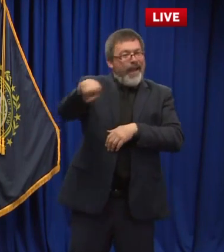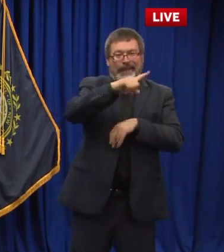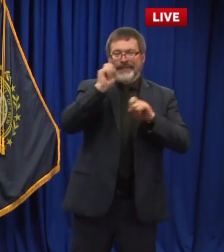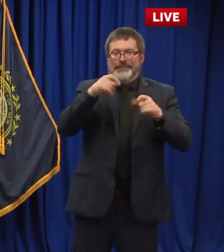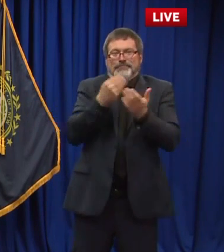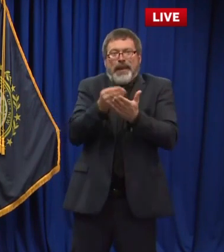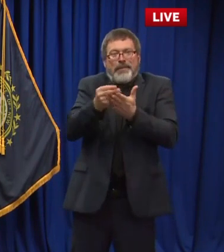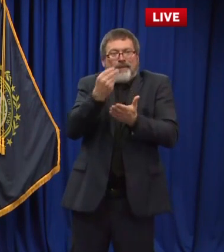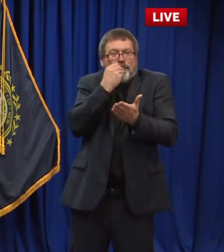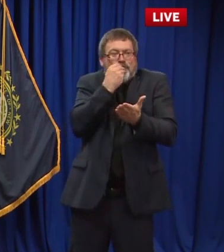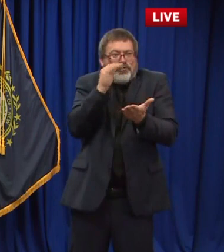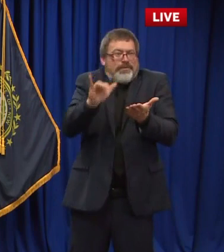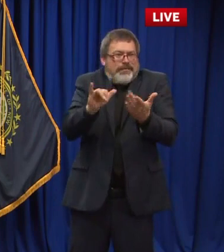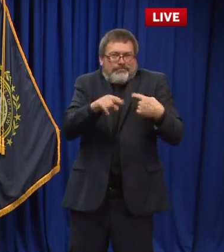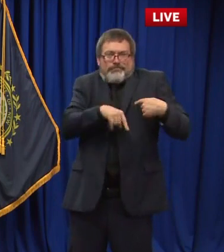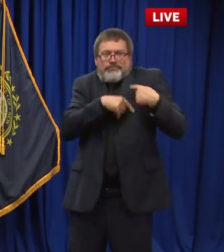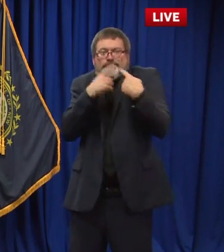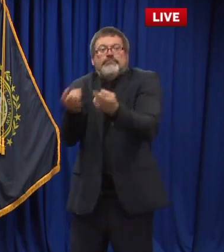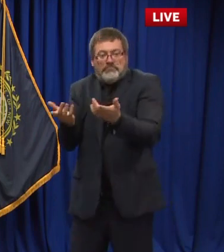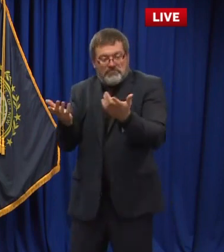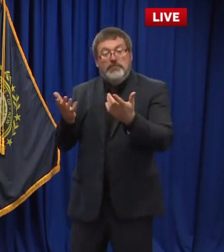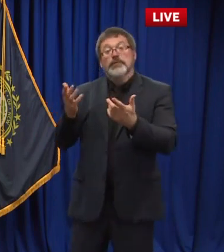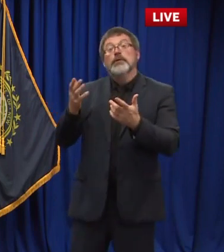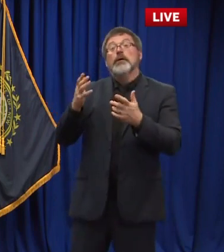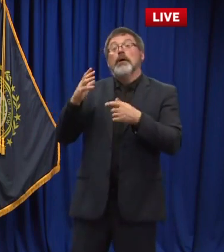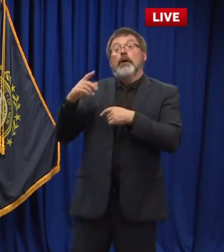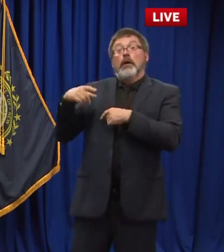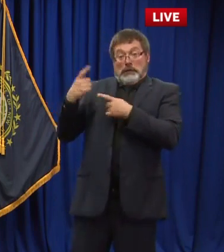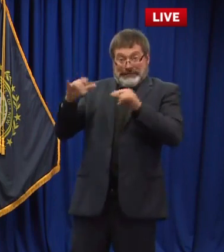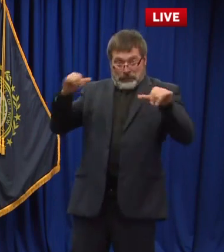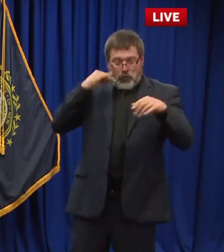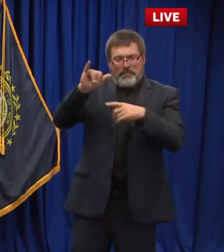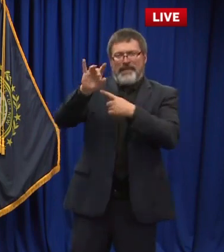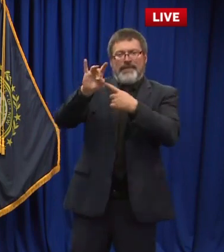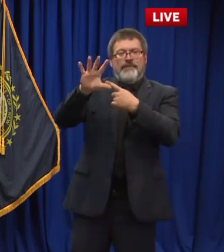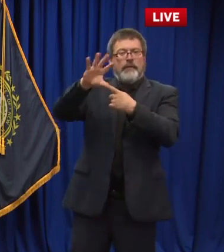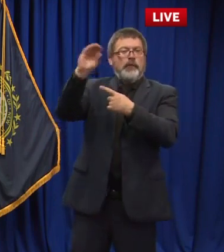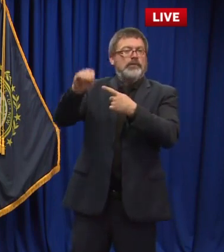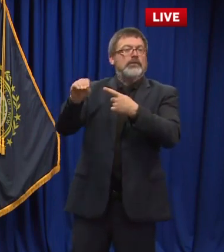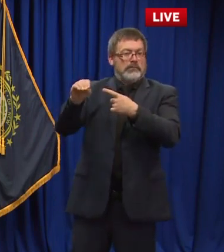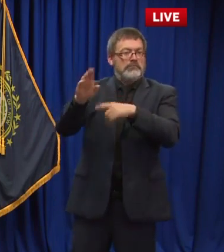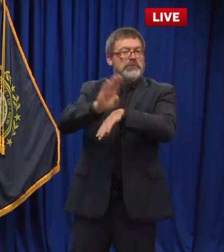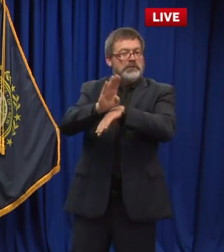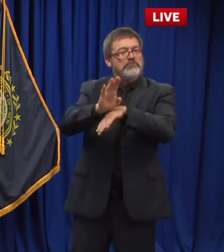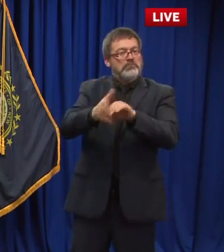ABOUT 85% OF THE PEOPLE EMPLOYED AT A GROCERY STORE REMAINED EMPLOYED THE STAY-AT-HOME ORDER.